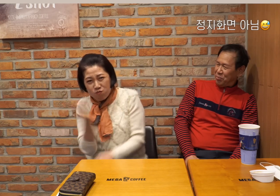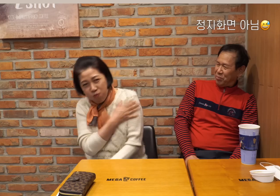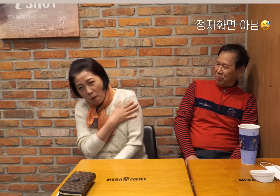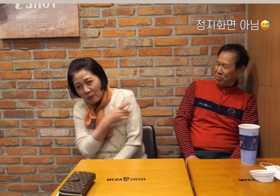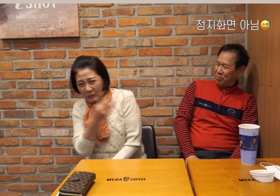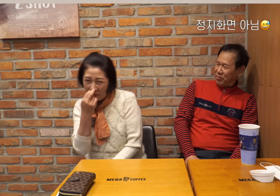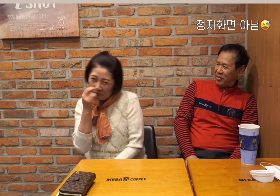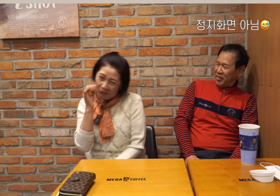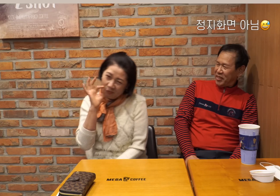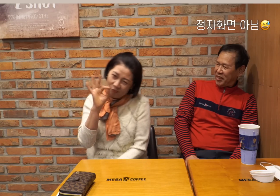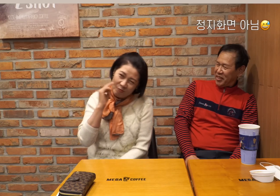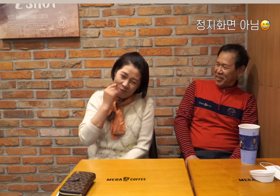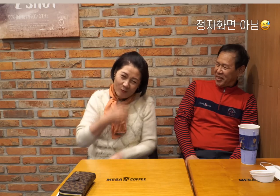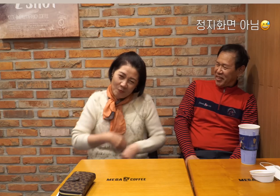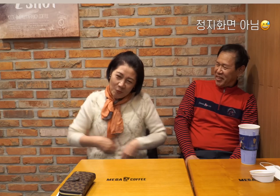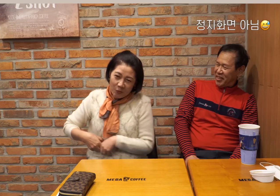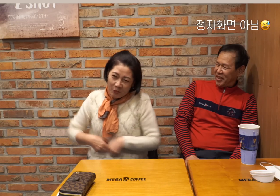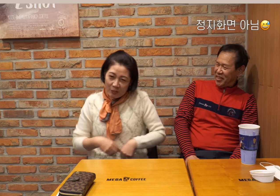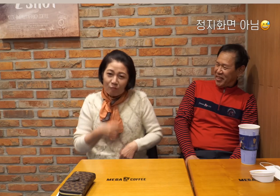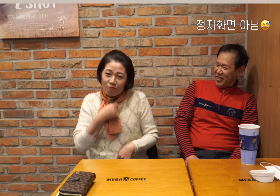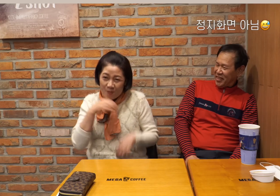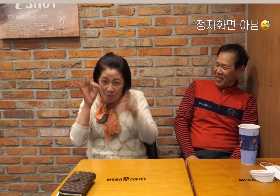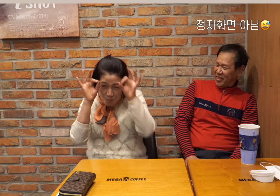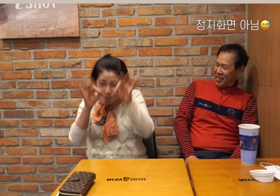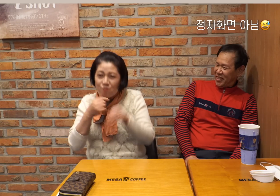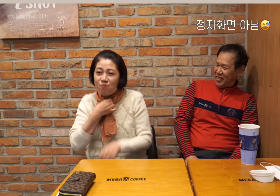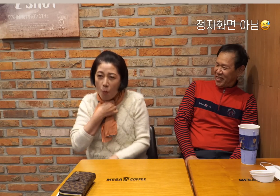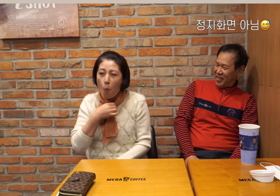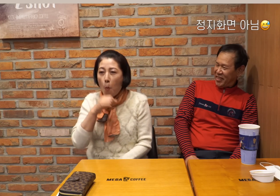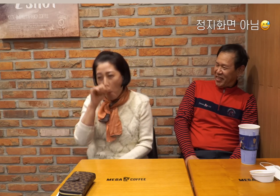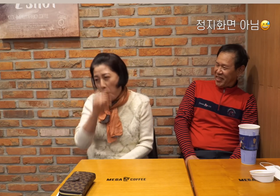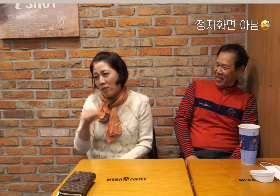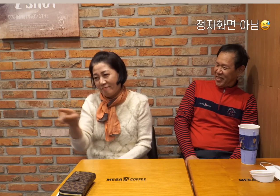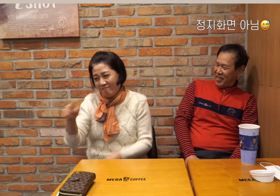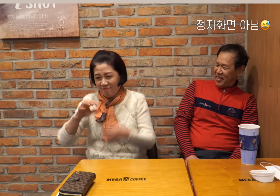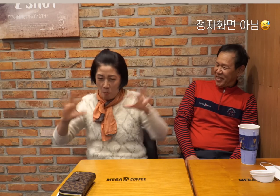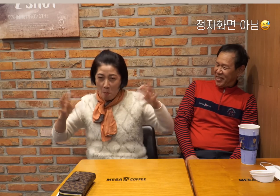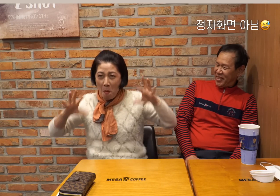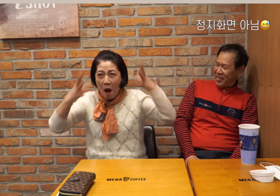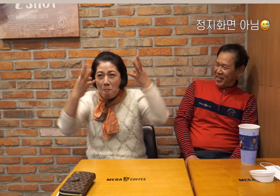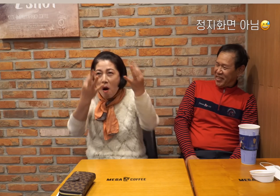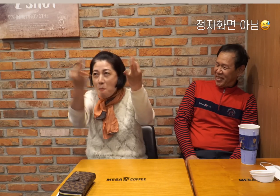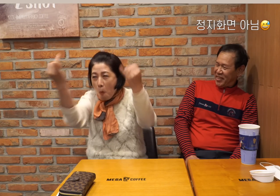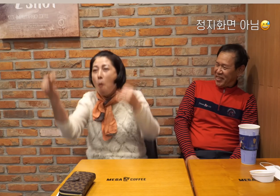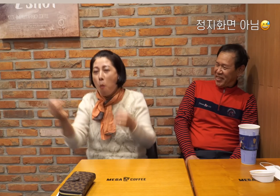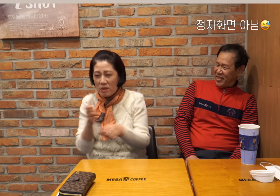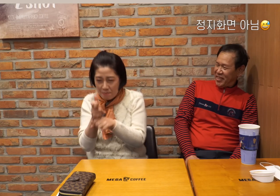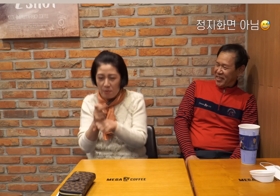I was hesitant to see if I had economic ability. However, there are many abilities.